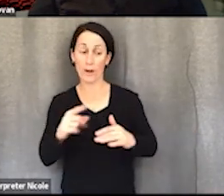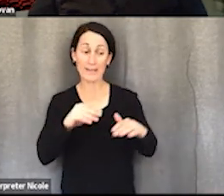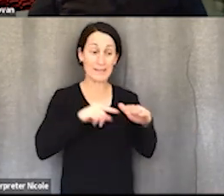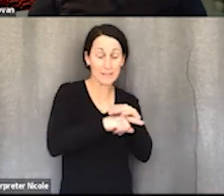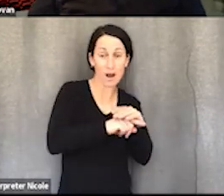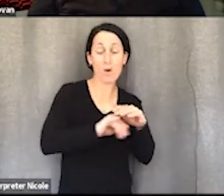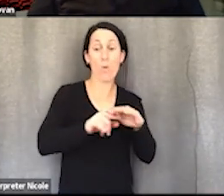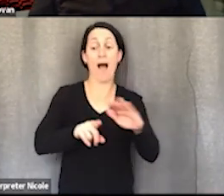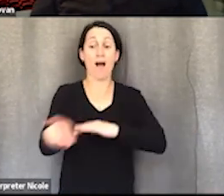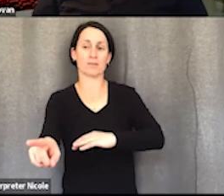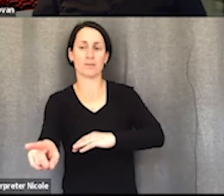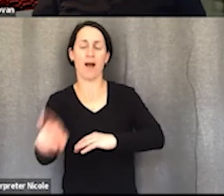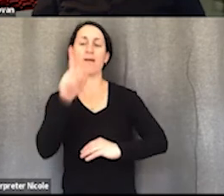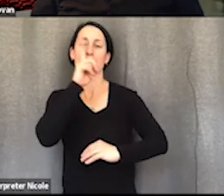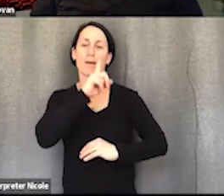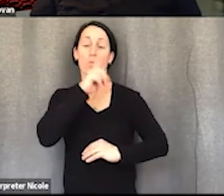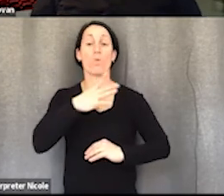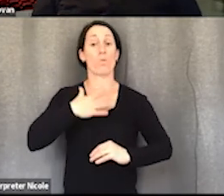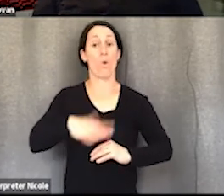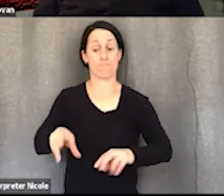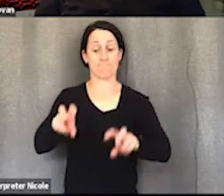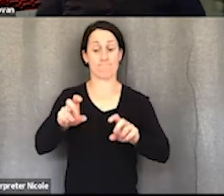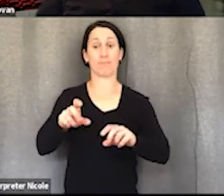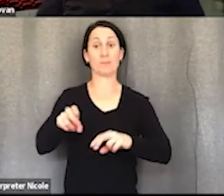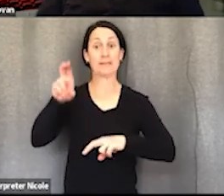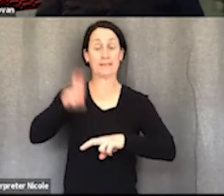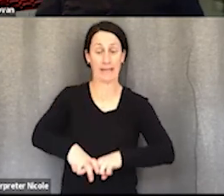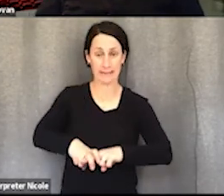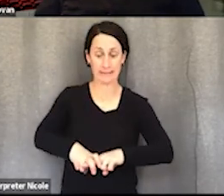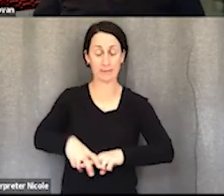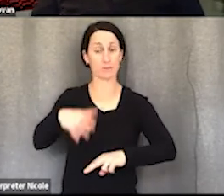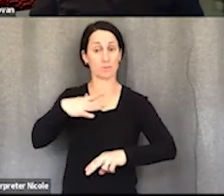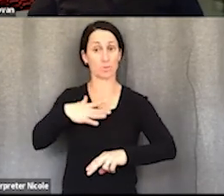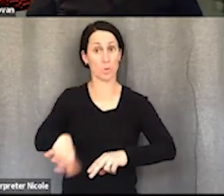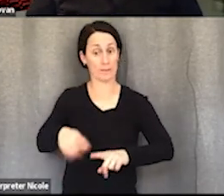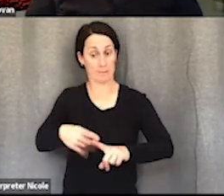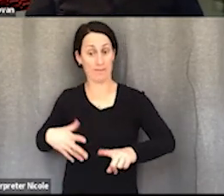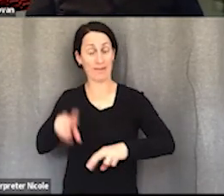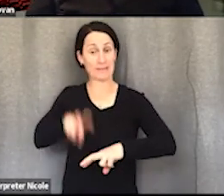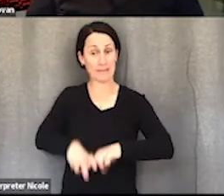People would opt for fixed seating if they have a choice. If that is appropriate for your event, think